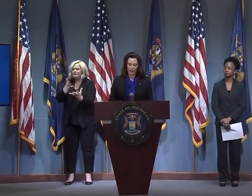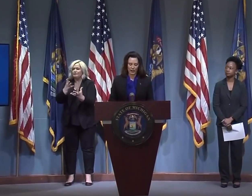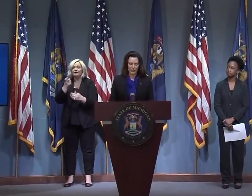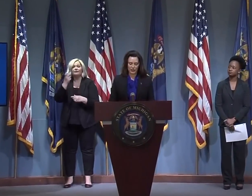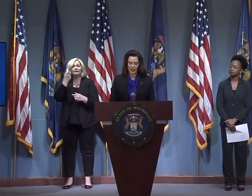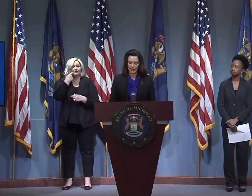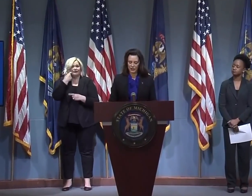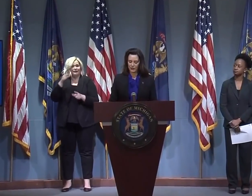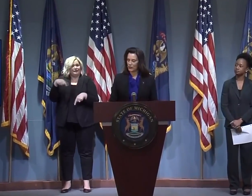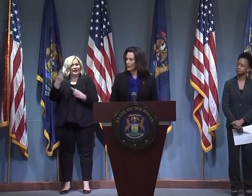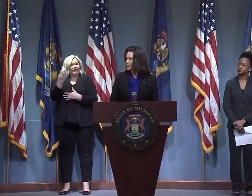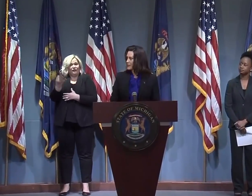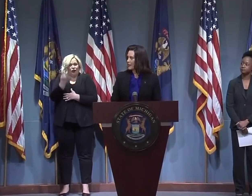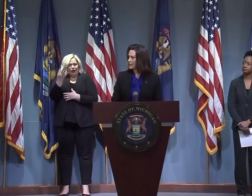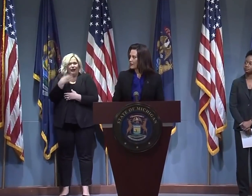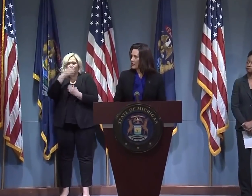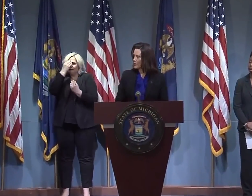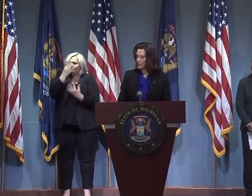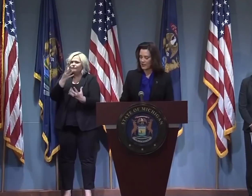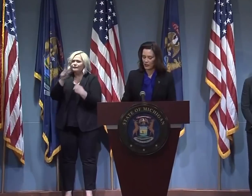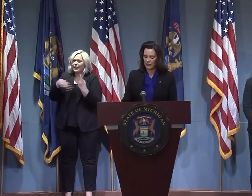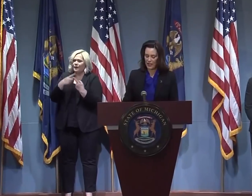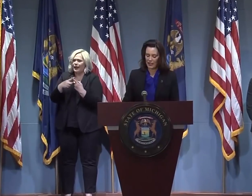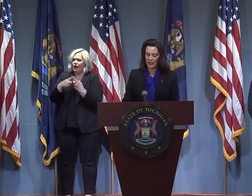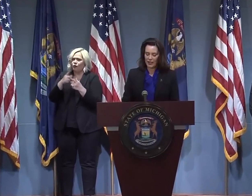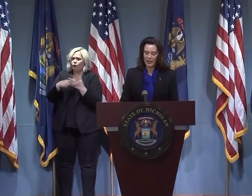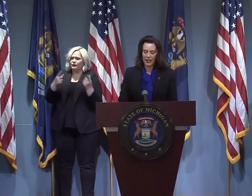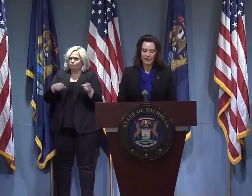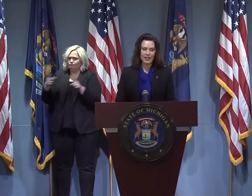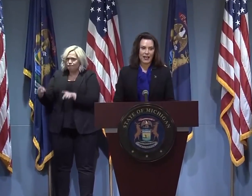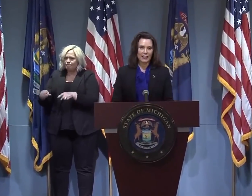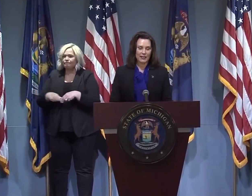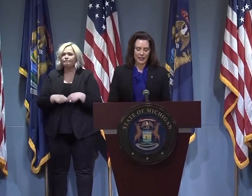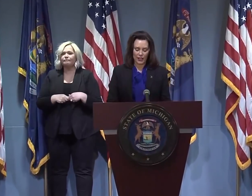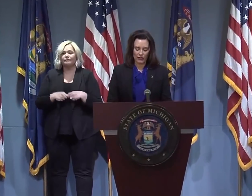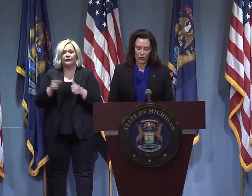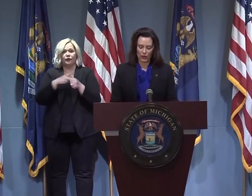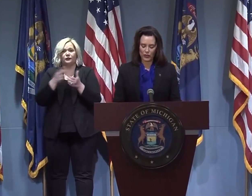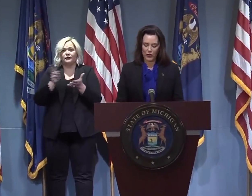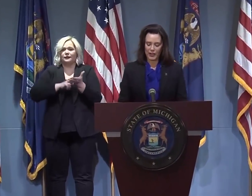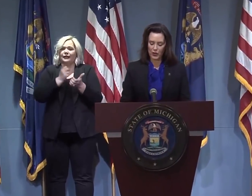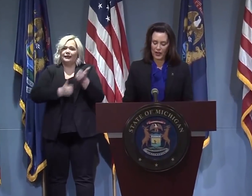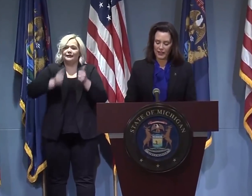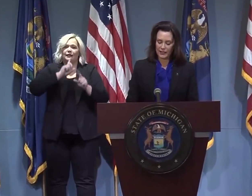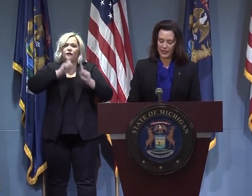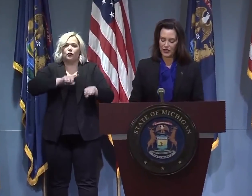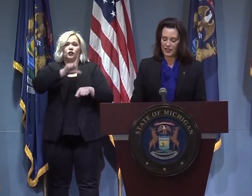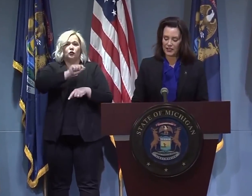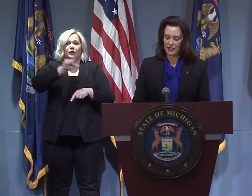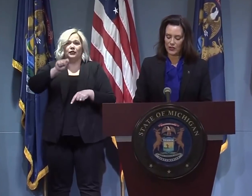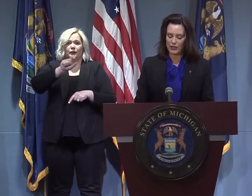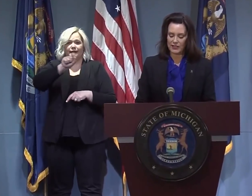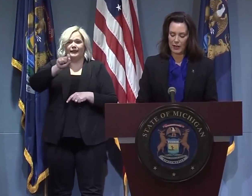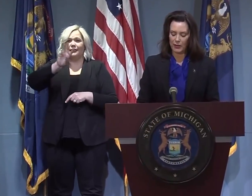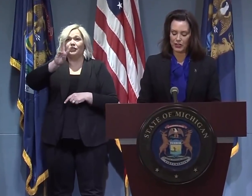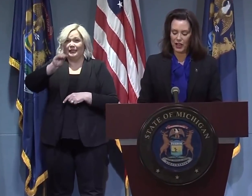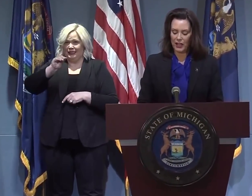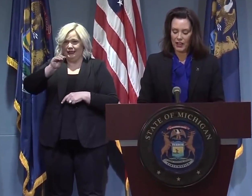FORD HEALTH SYSTEM. COUPLE OF UPDATES. FIRST WANTED TO ACKNOWLEDGE